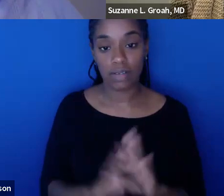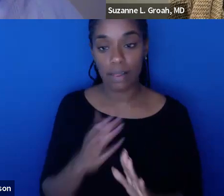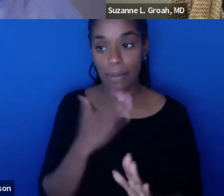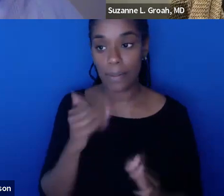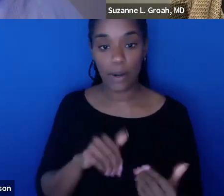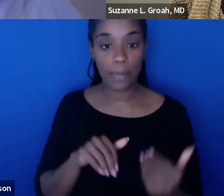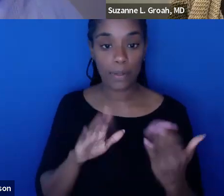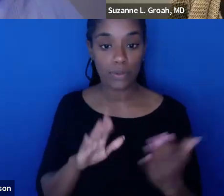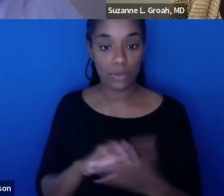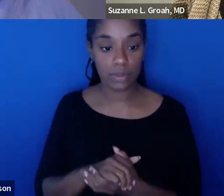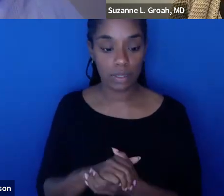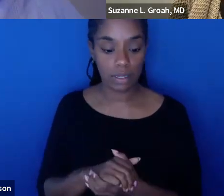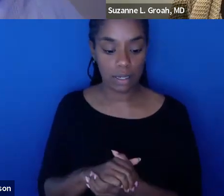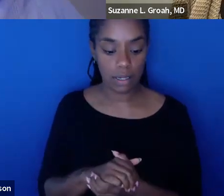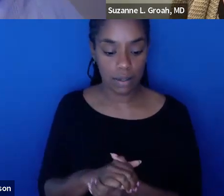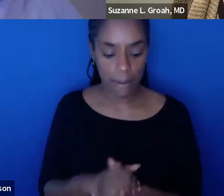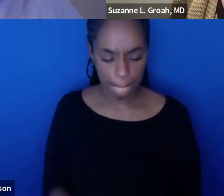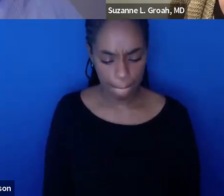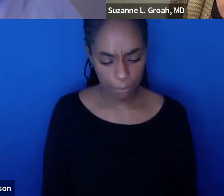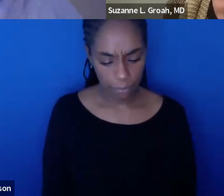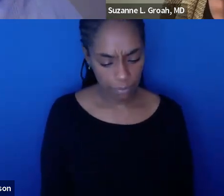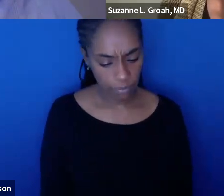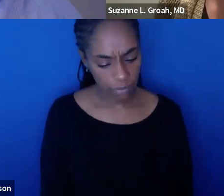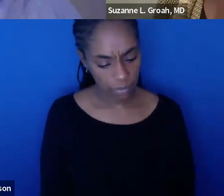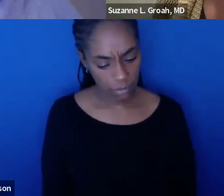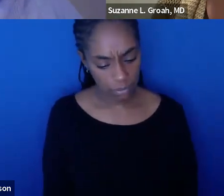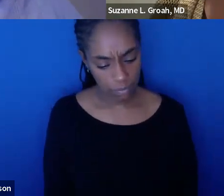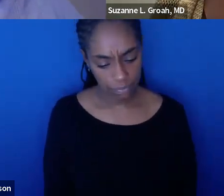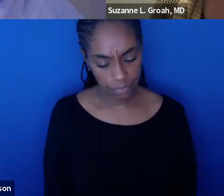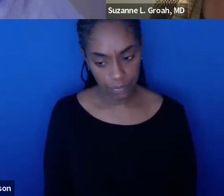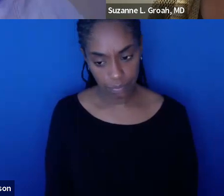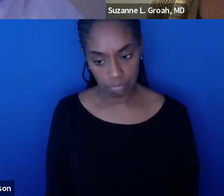But what happened was way back in the 1950s or something like that.